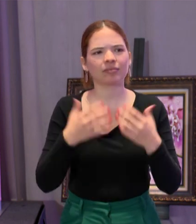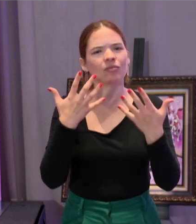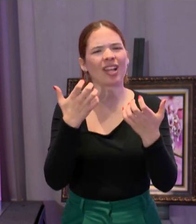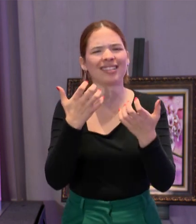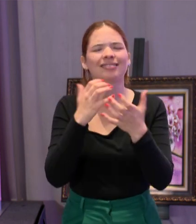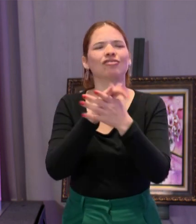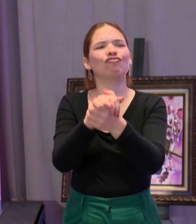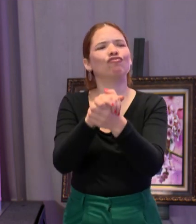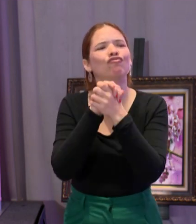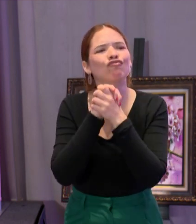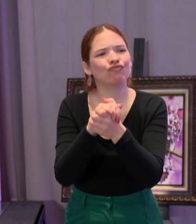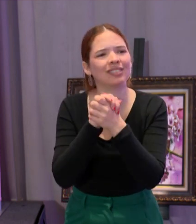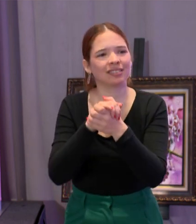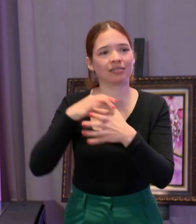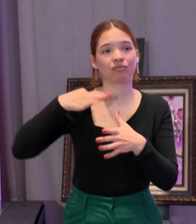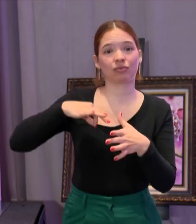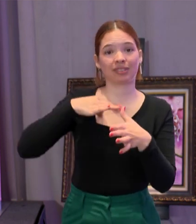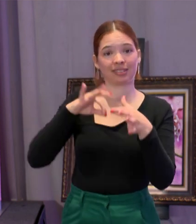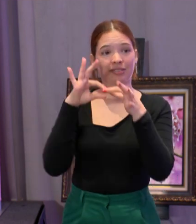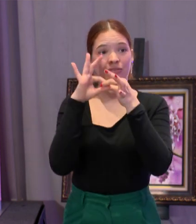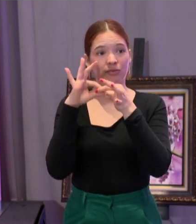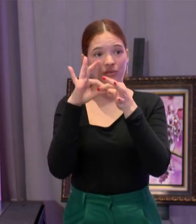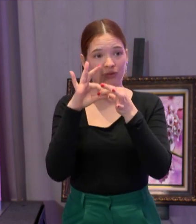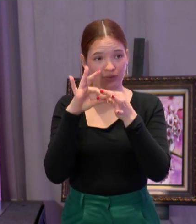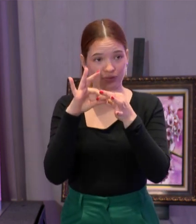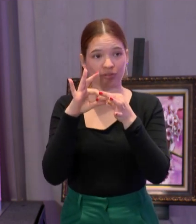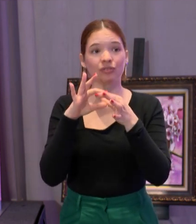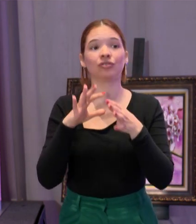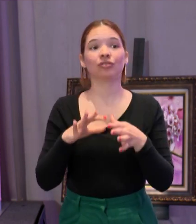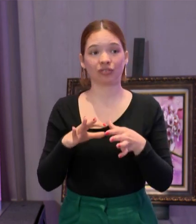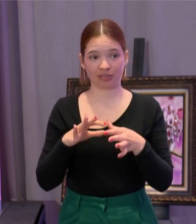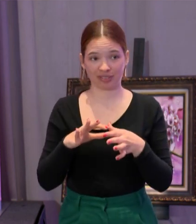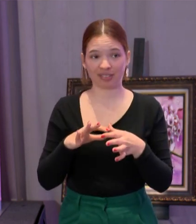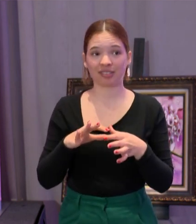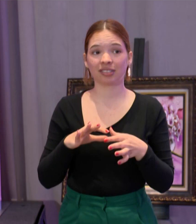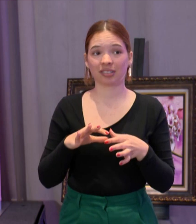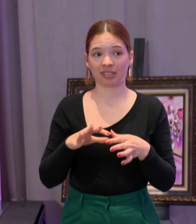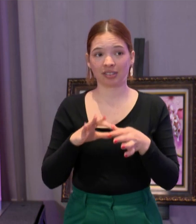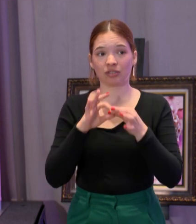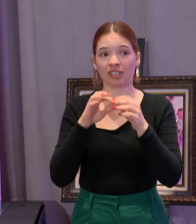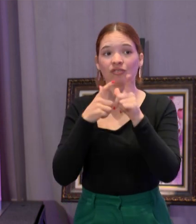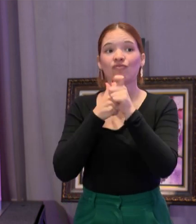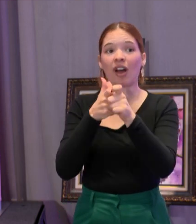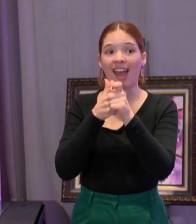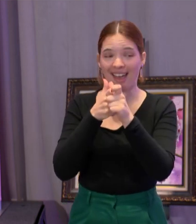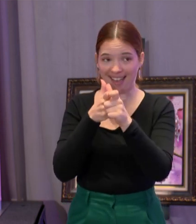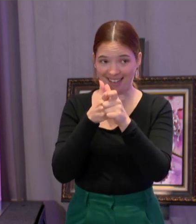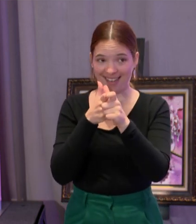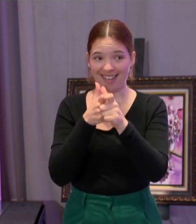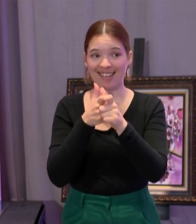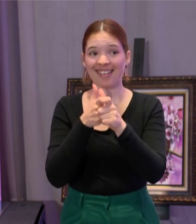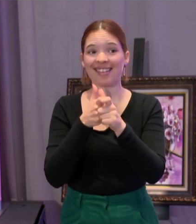CONGRATULATE THE CREDIT UNION TEN MILE RUN. THIS YEAR IS THE 50th ANNIVERSARY OF THAT RUN. SO BACK THERE, EVERYBODY, GIVE HIM A BIG HAND.